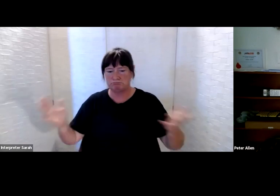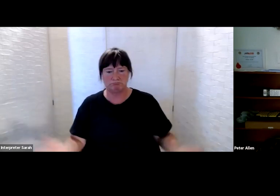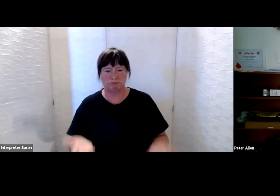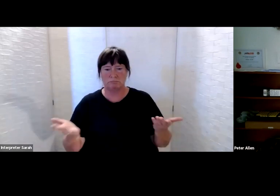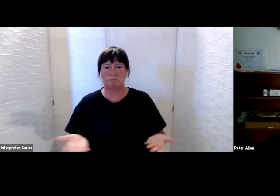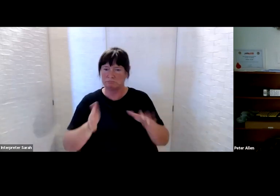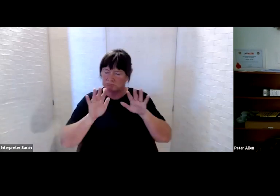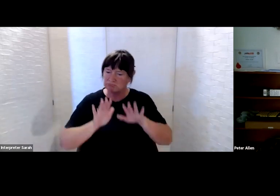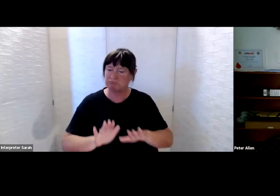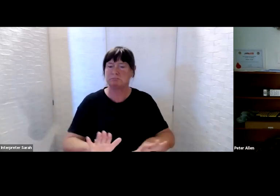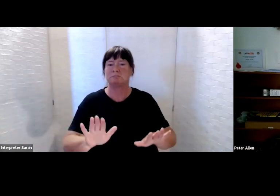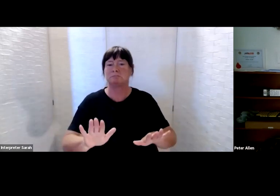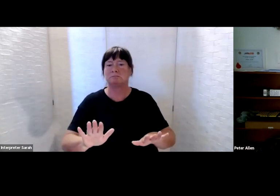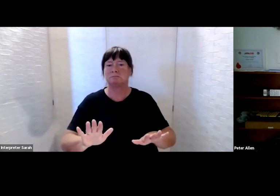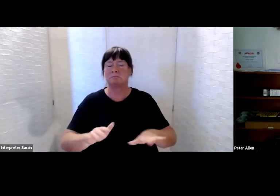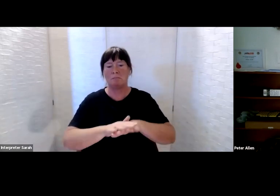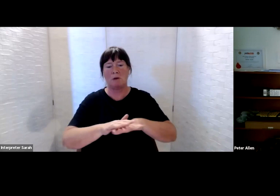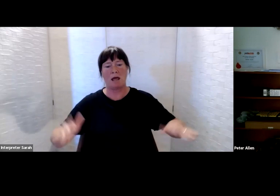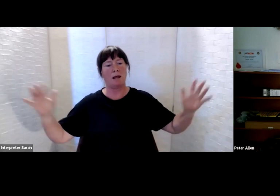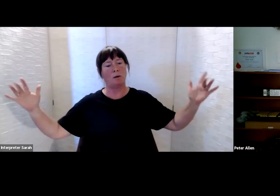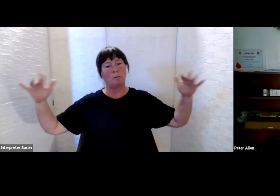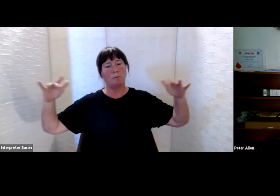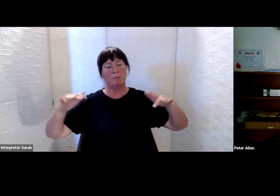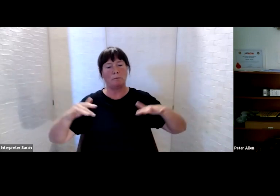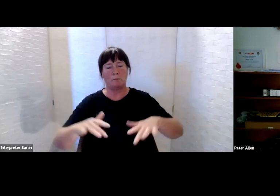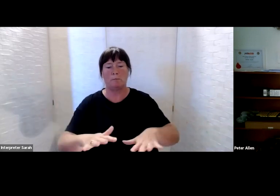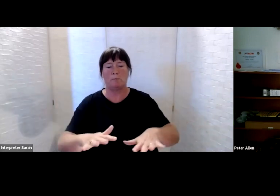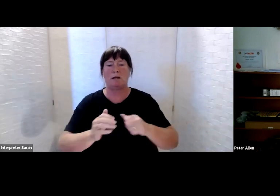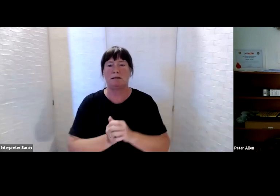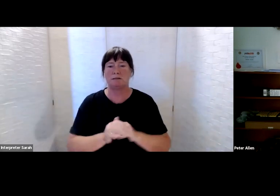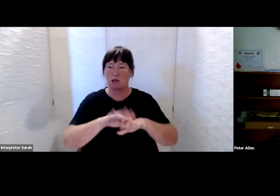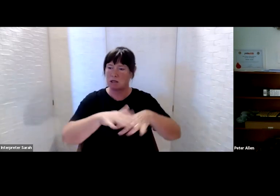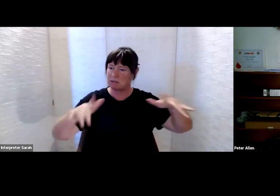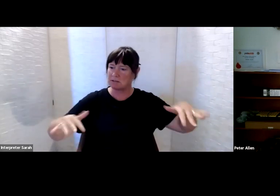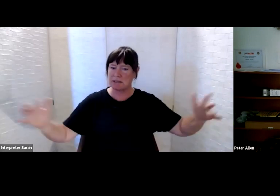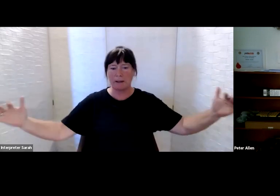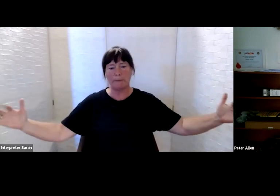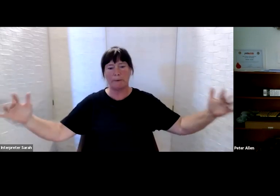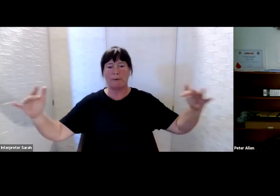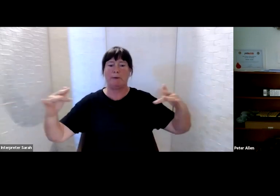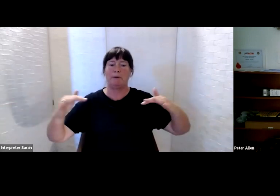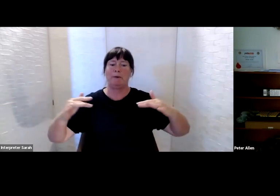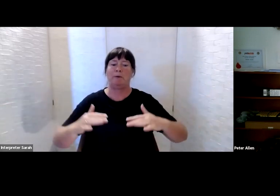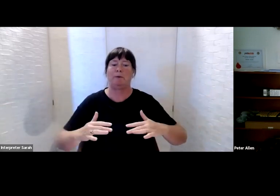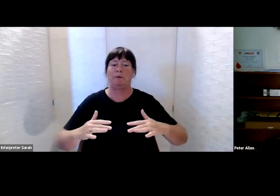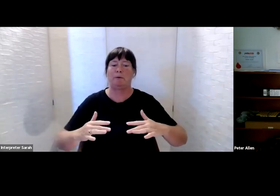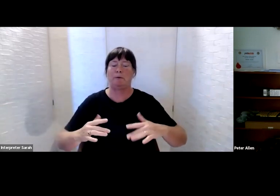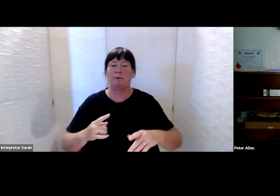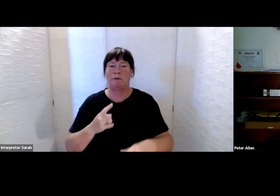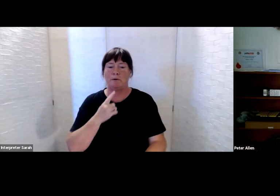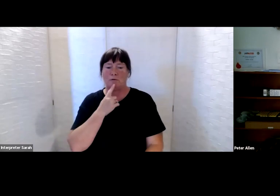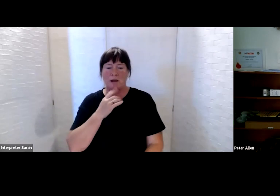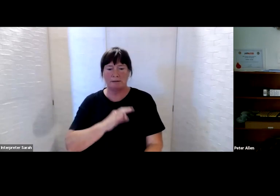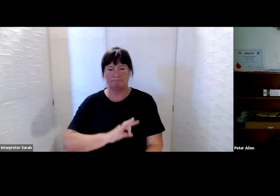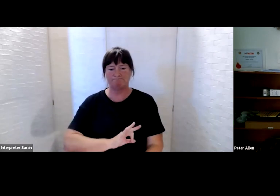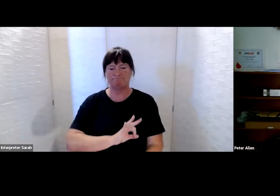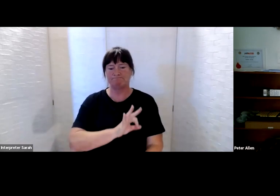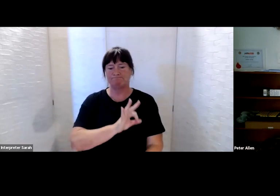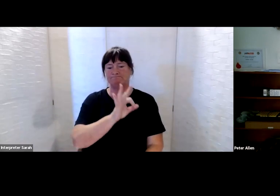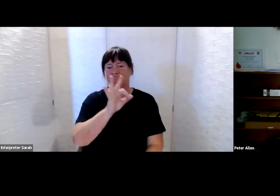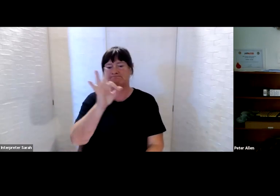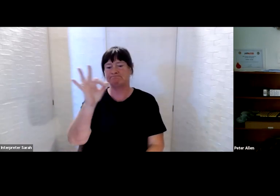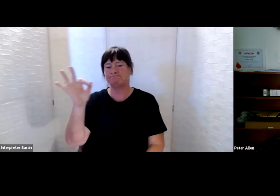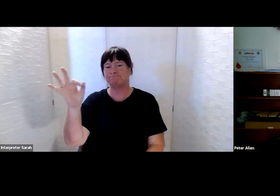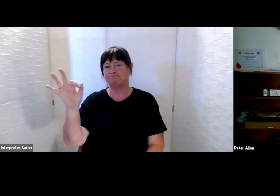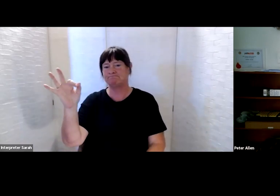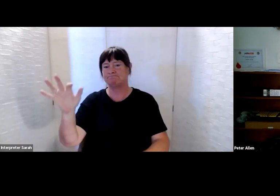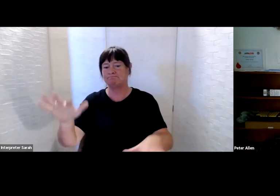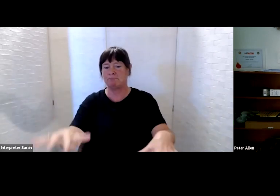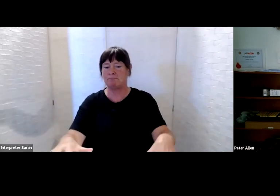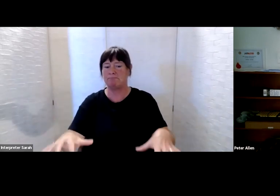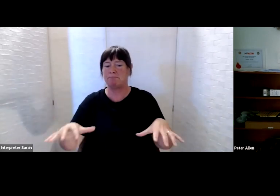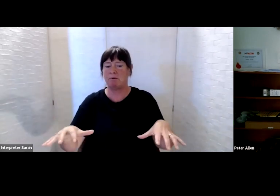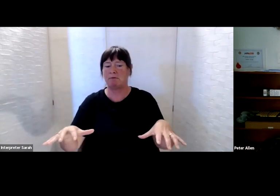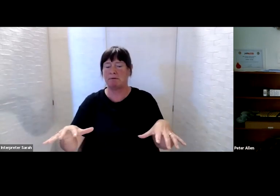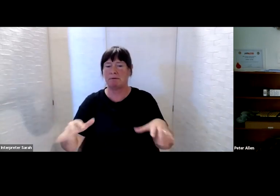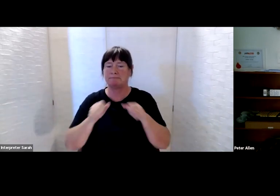Kia mākinakina ki uta. Kia mātaratara ki tai. E hī ake ana te atākura. He tio, he huka, he hauhū. Tihei mauri ora!.